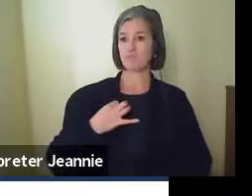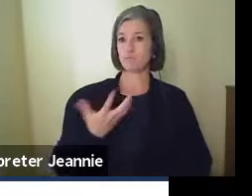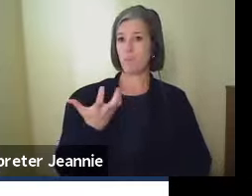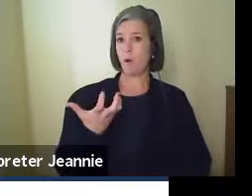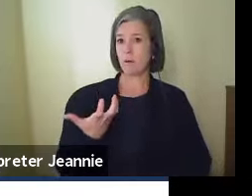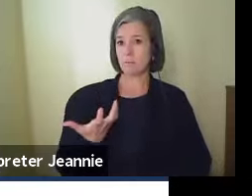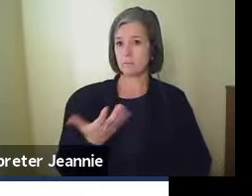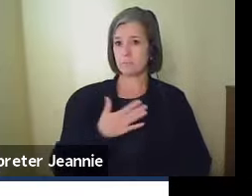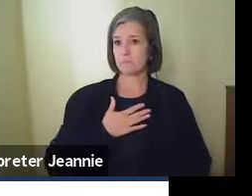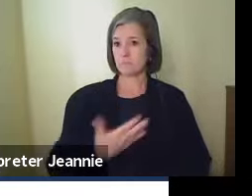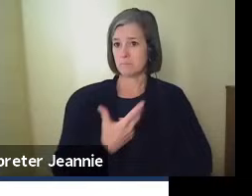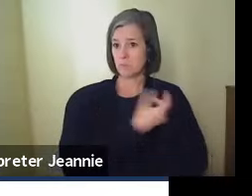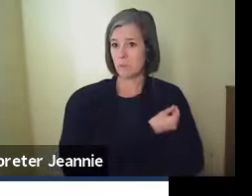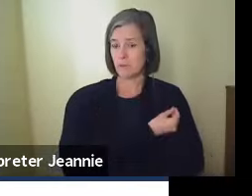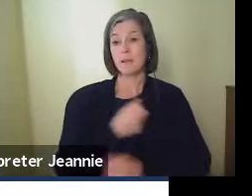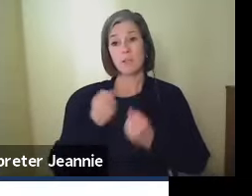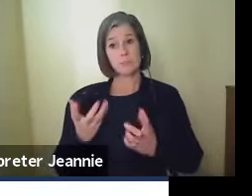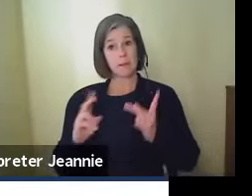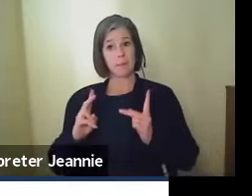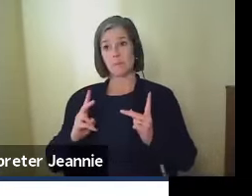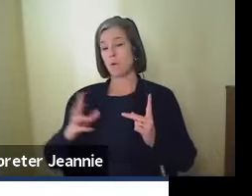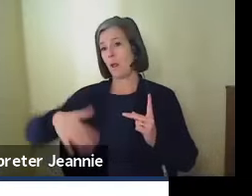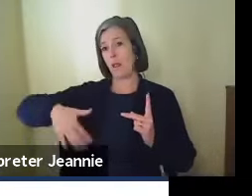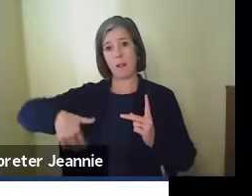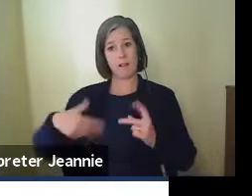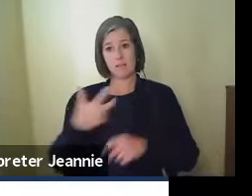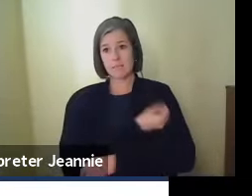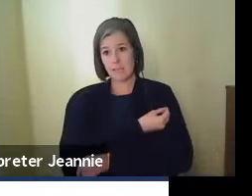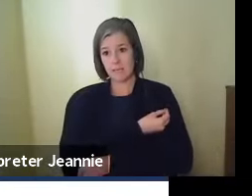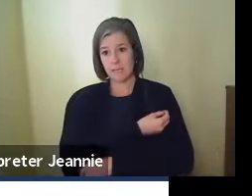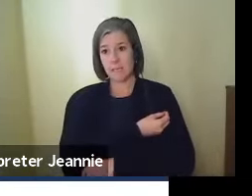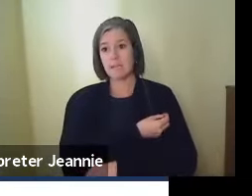are not taking it at this point. Of course, I qualify those data to say